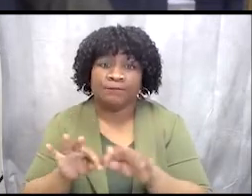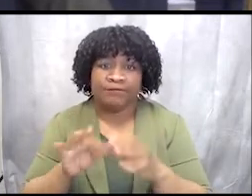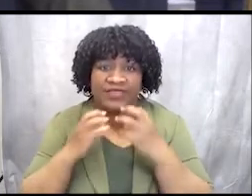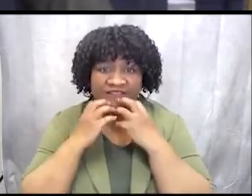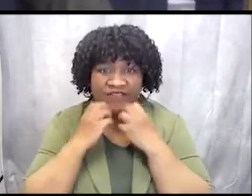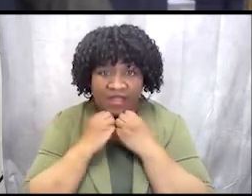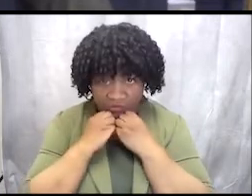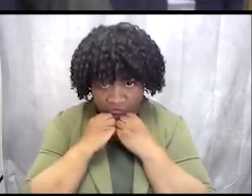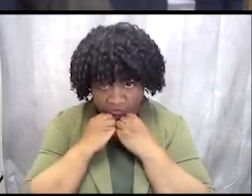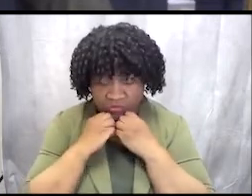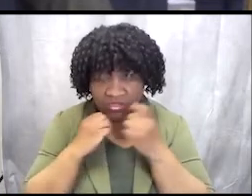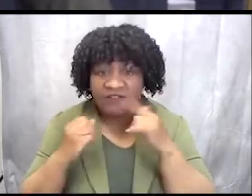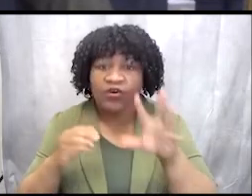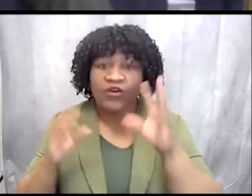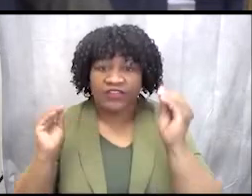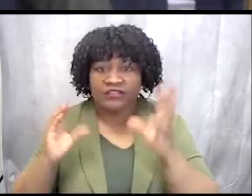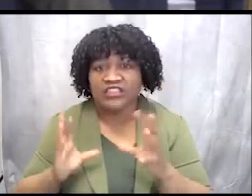Yes, that's a great point.